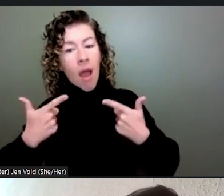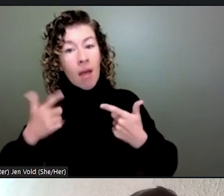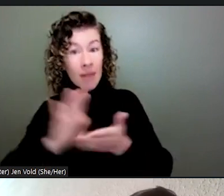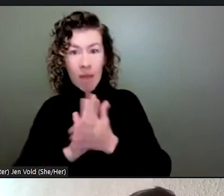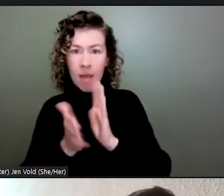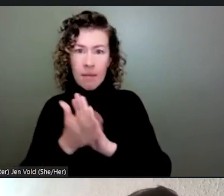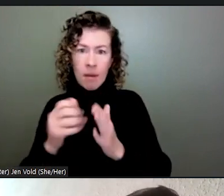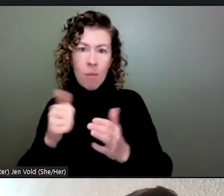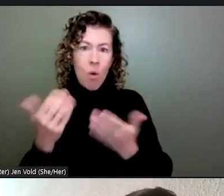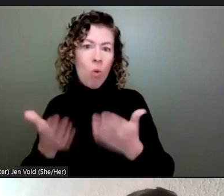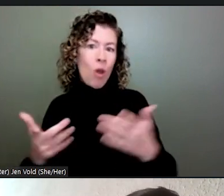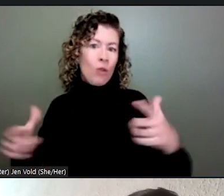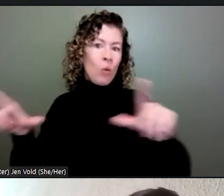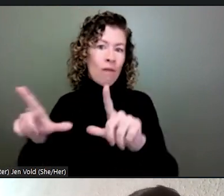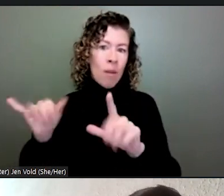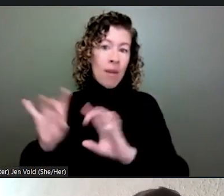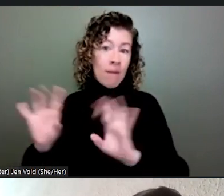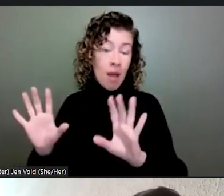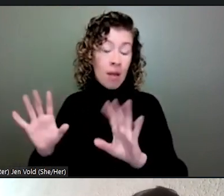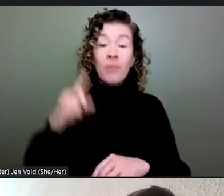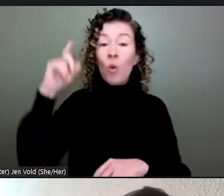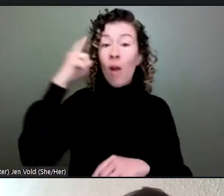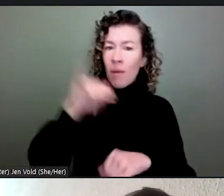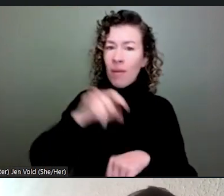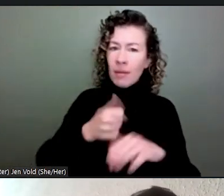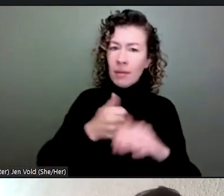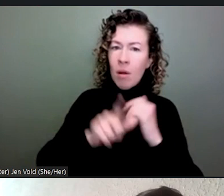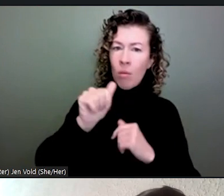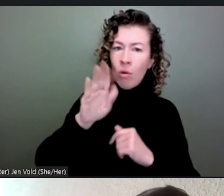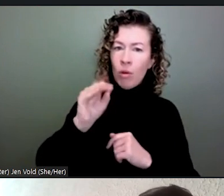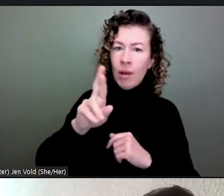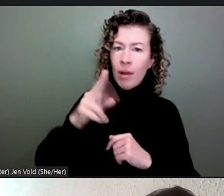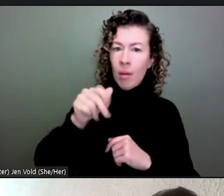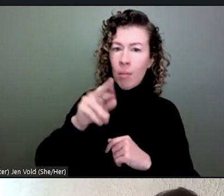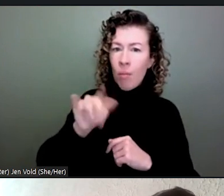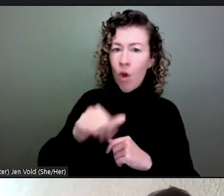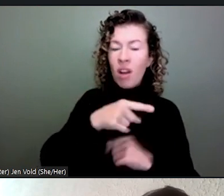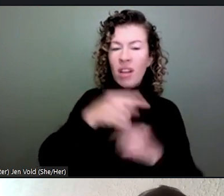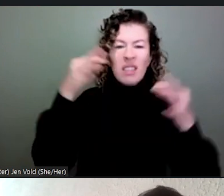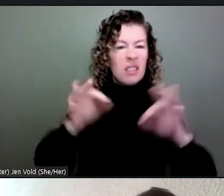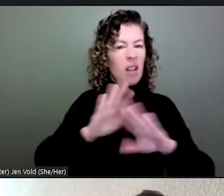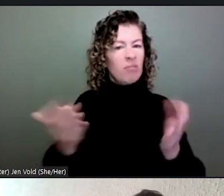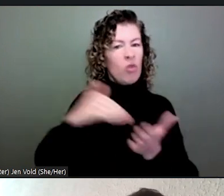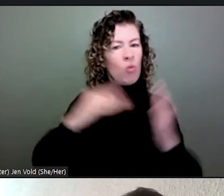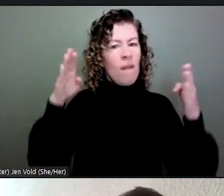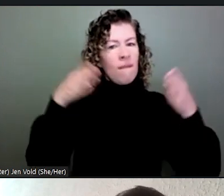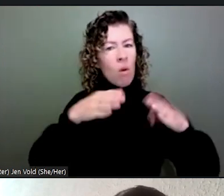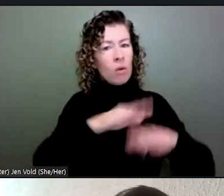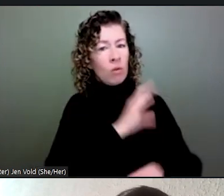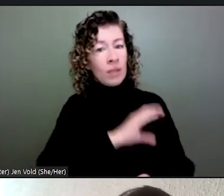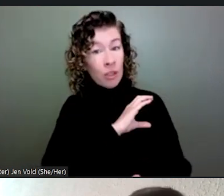So the government at the time, it was a labor government, and they decided that there would be a refocusing on citizenship and,